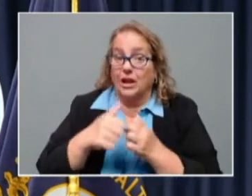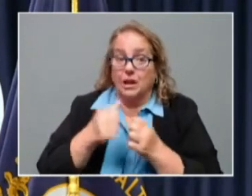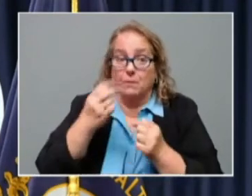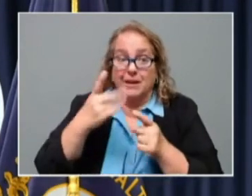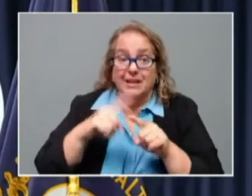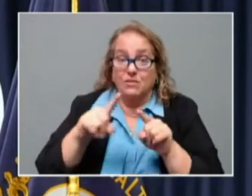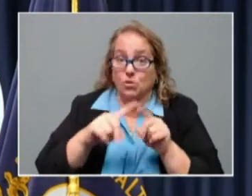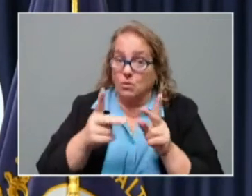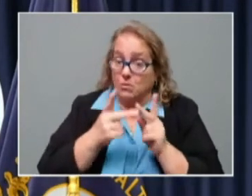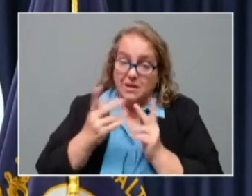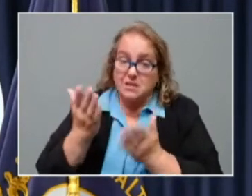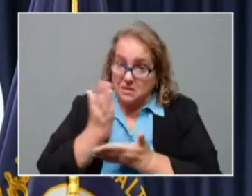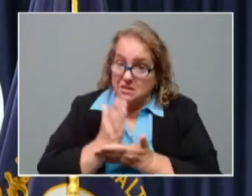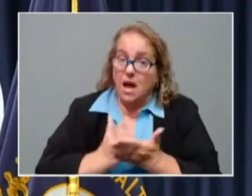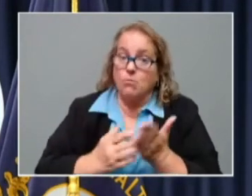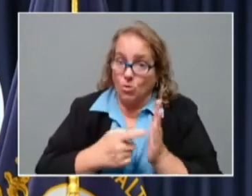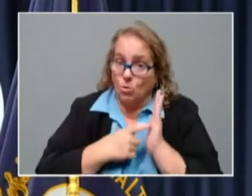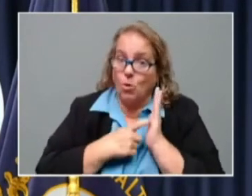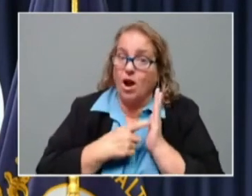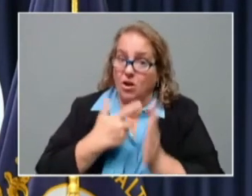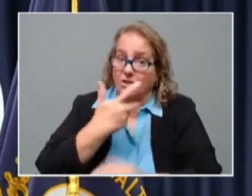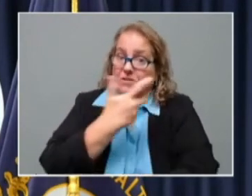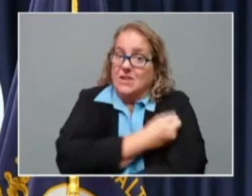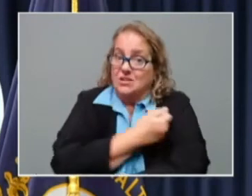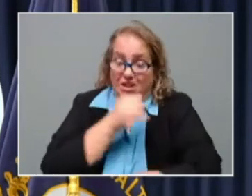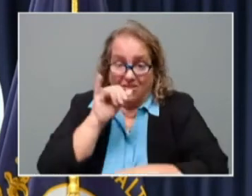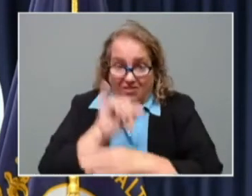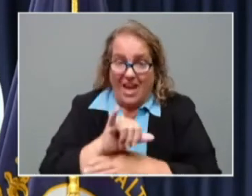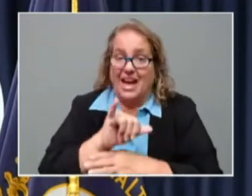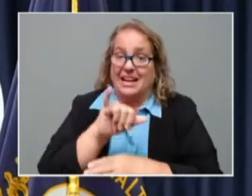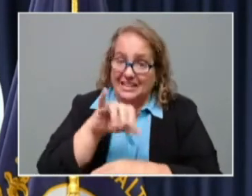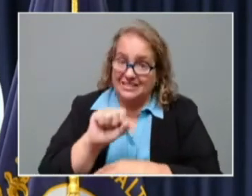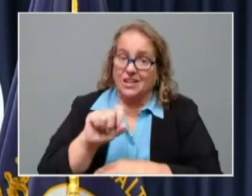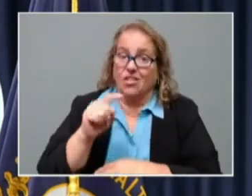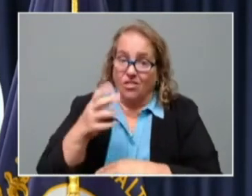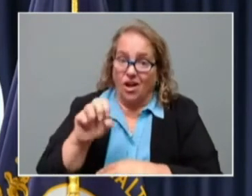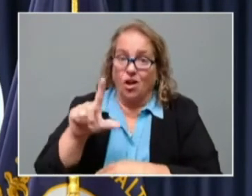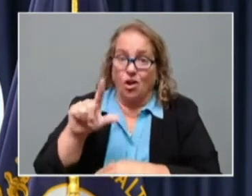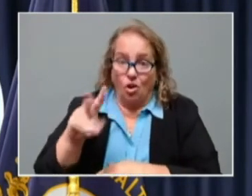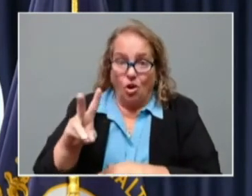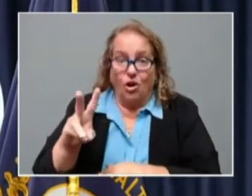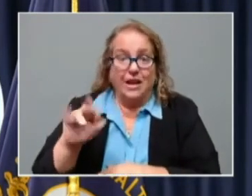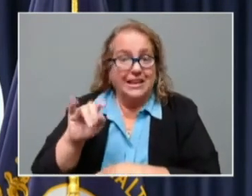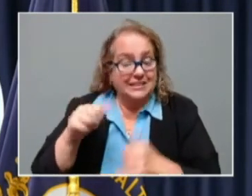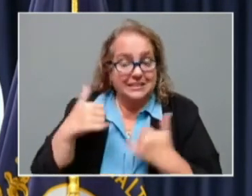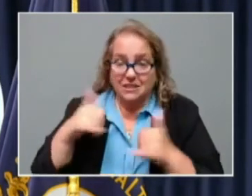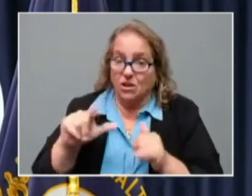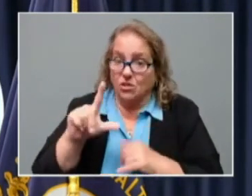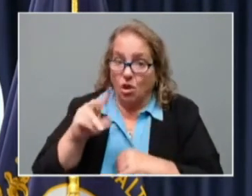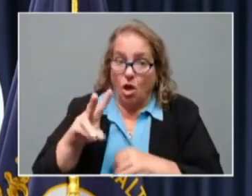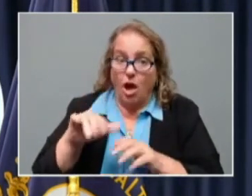think that it's been the law for a long time. It's still the law and how we would defeat um